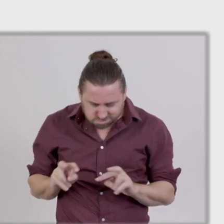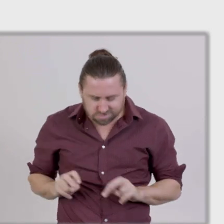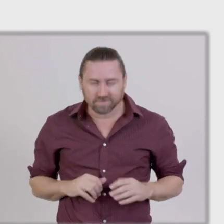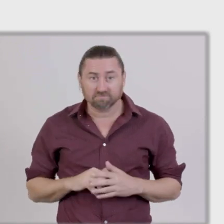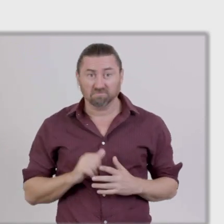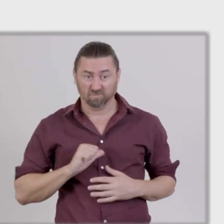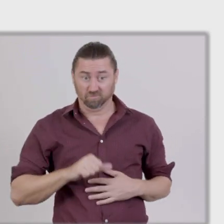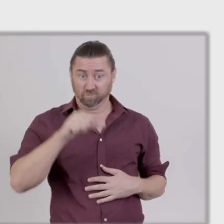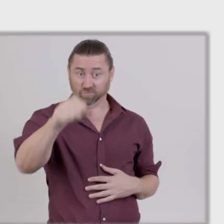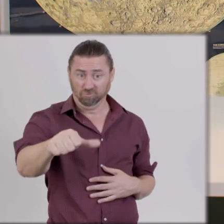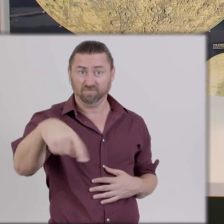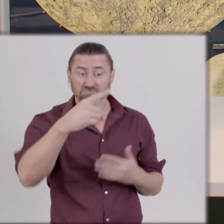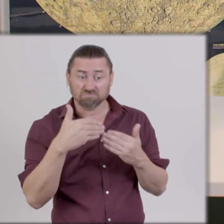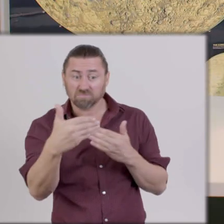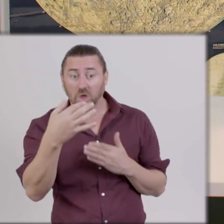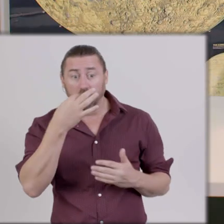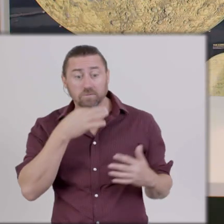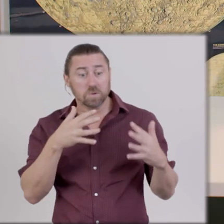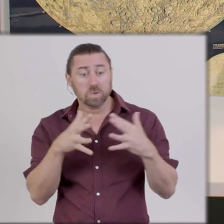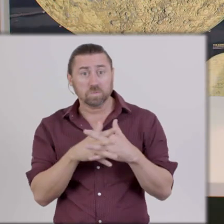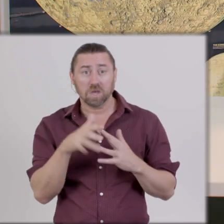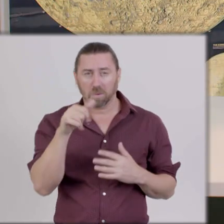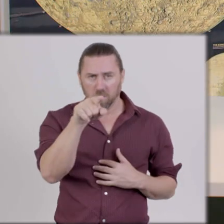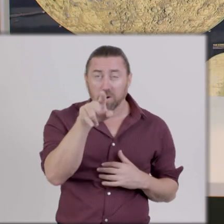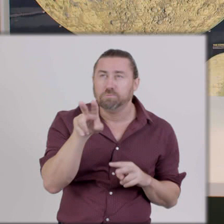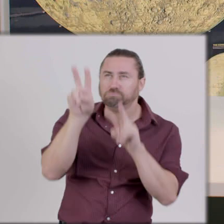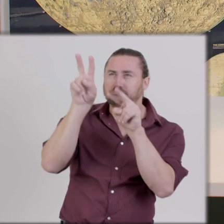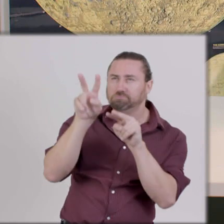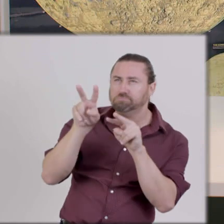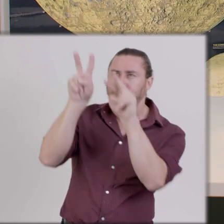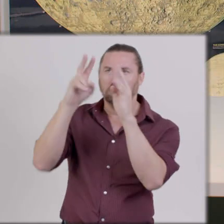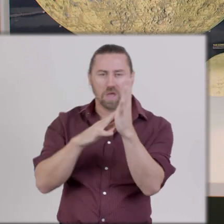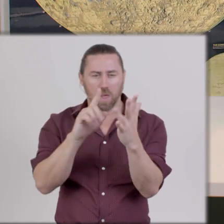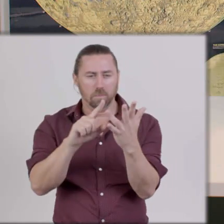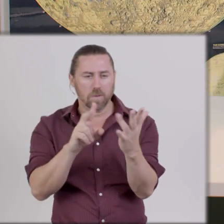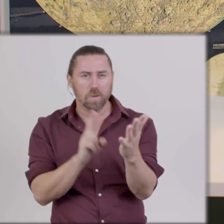Now it's your turn. Over the next few weeks, you might like to look for the moon in the sky,